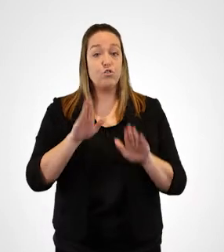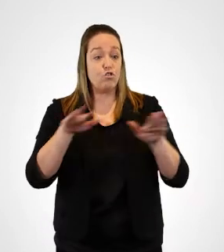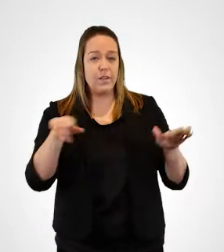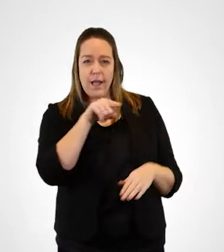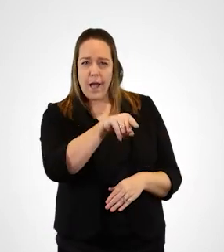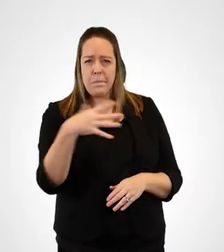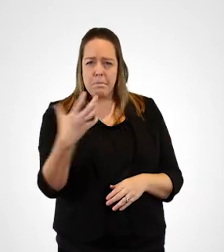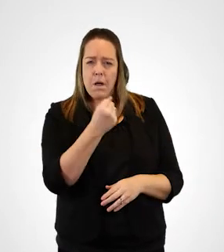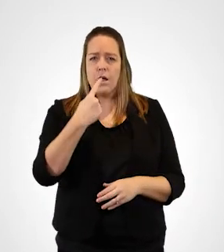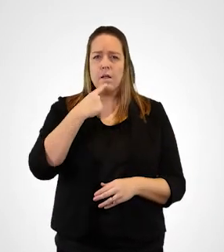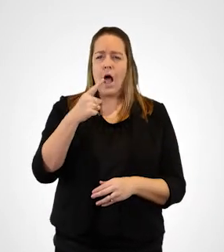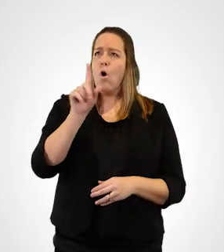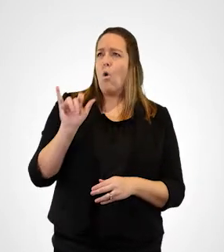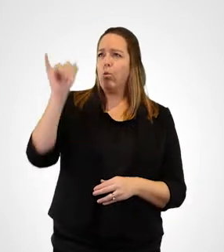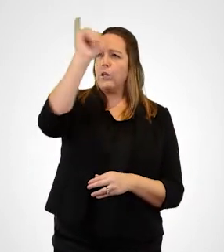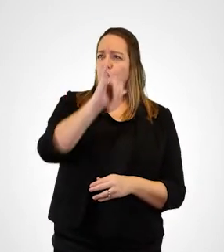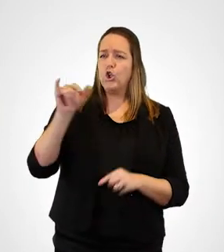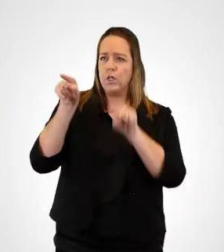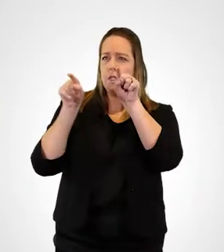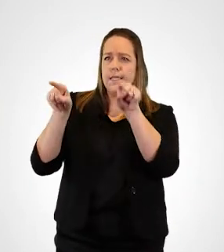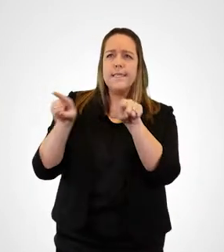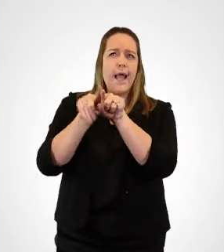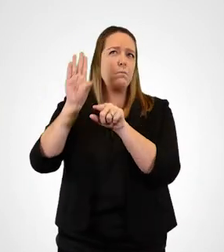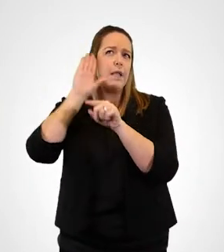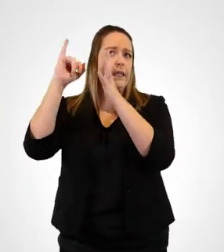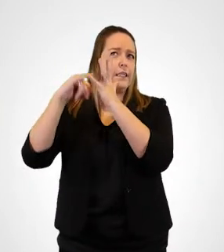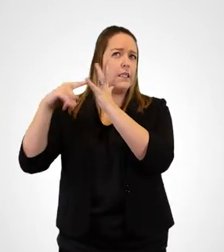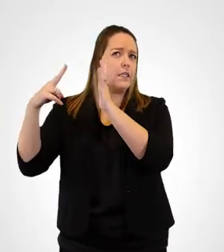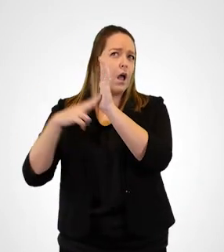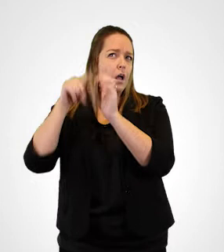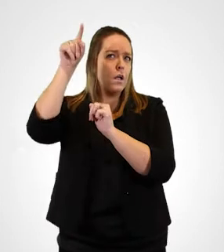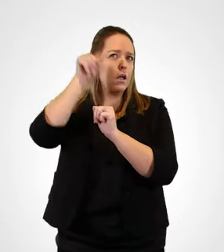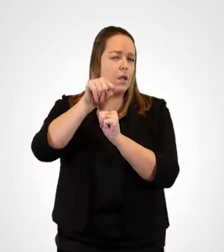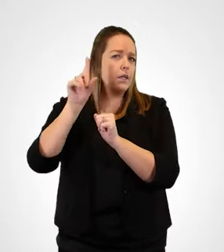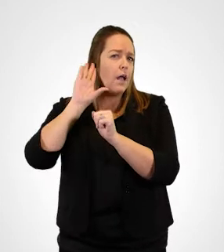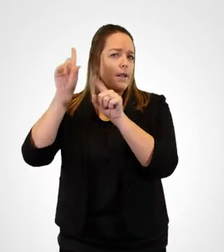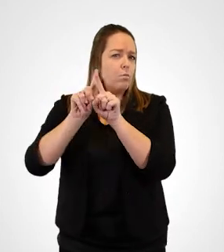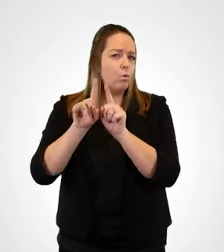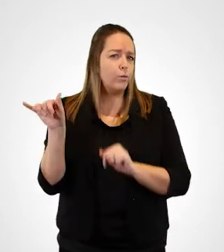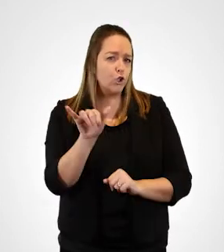and the child's task is to tell us which of those pictures has the same sound in it as the first picture.